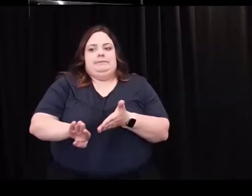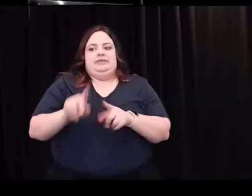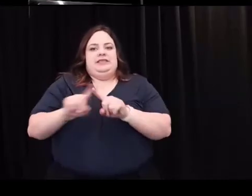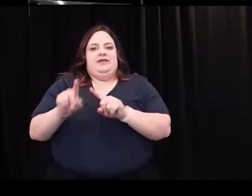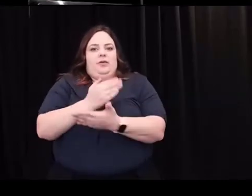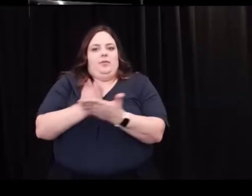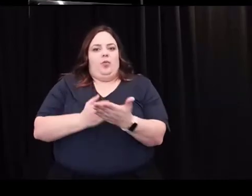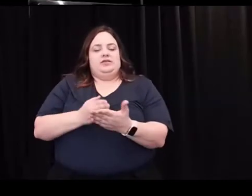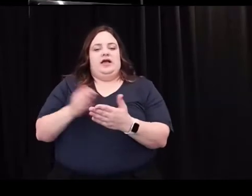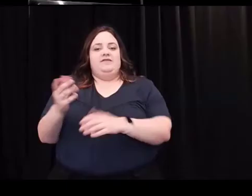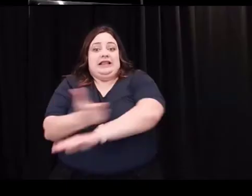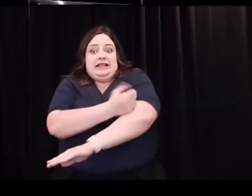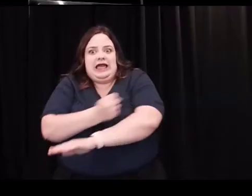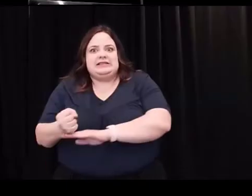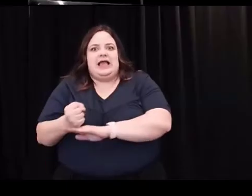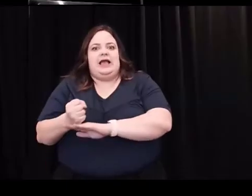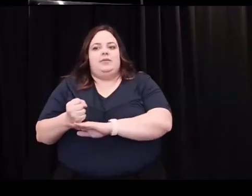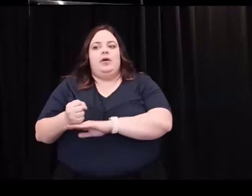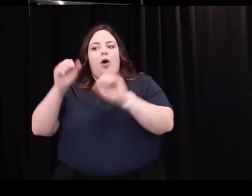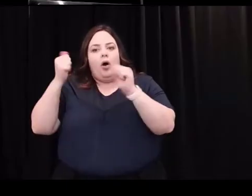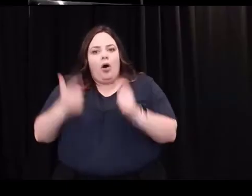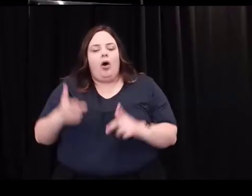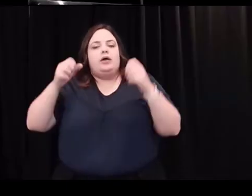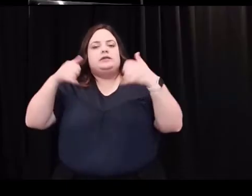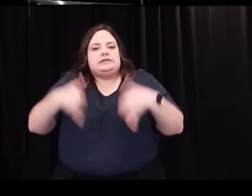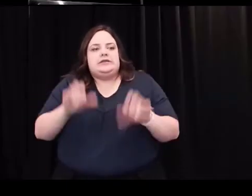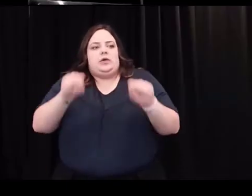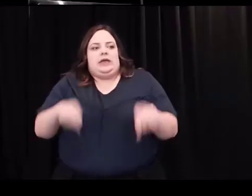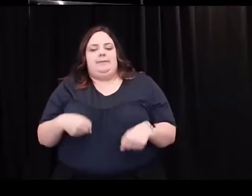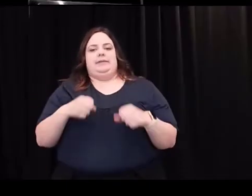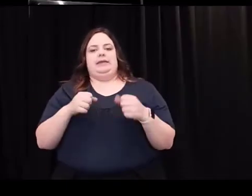all that sort of stuff can also still be accessible and it's really just the same